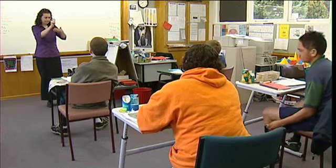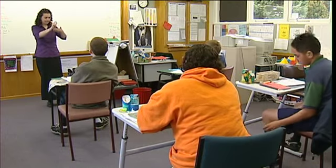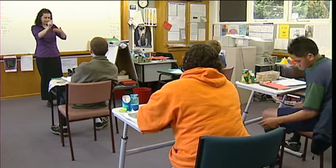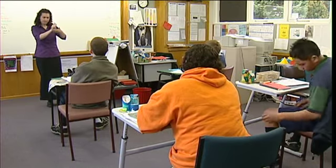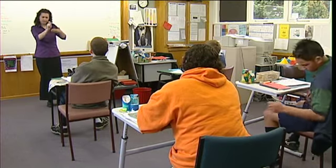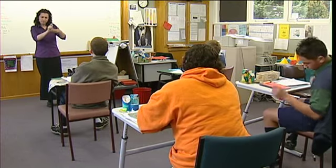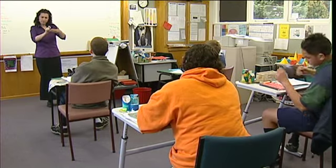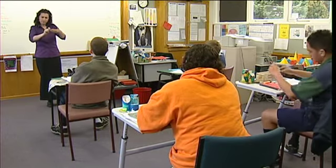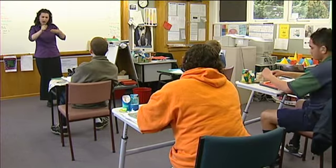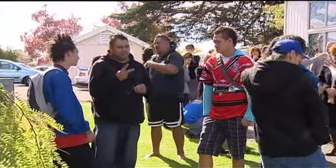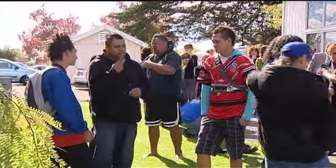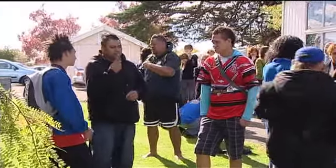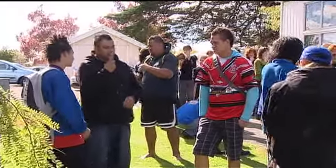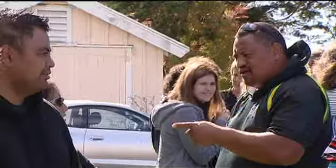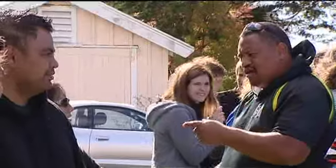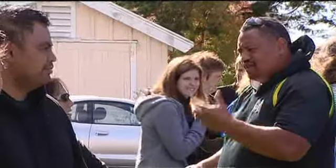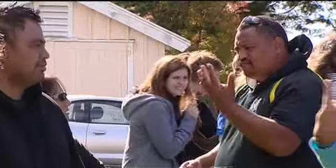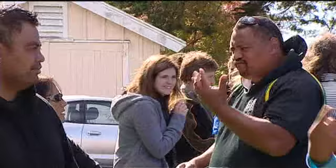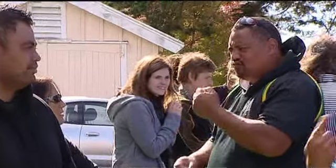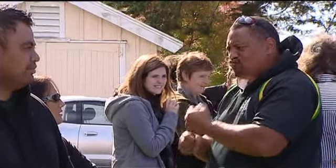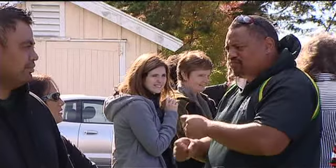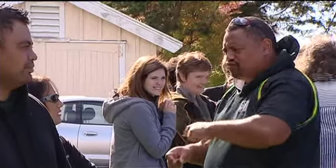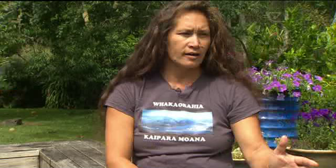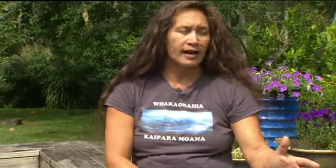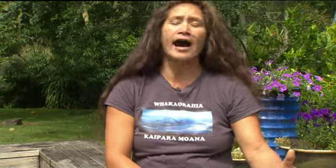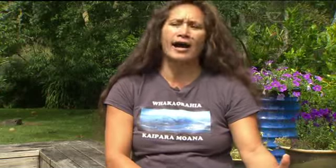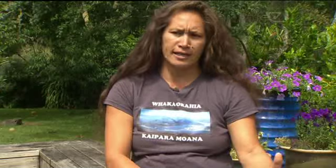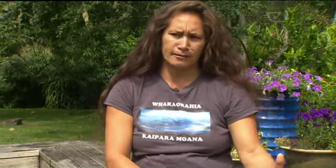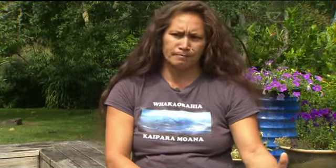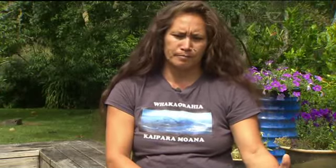And the difference between Maori and Pakeha sign is huge.